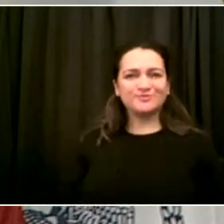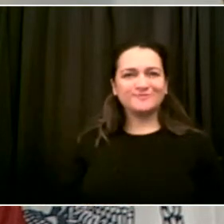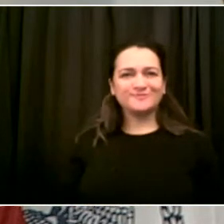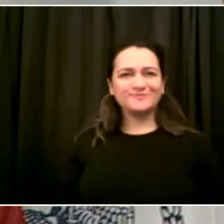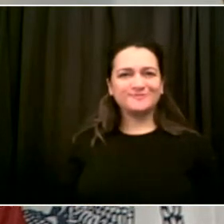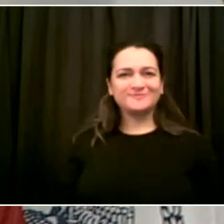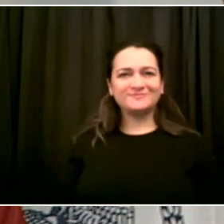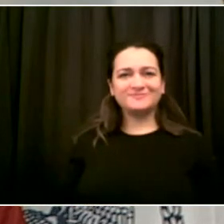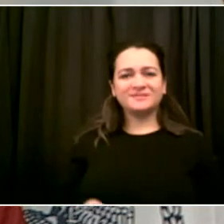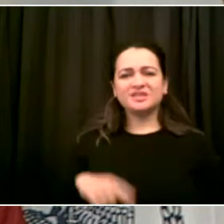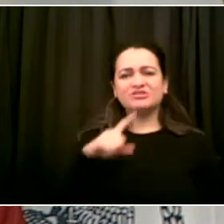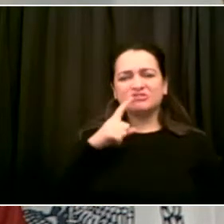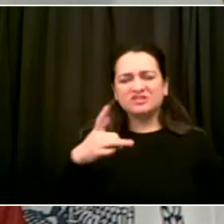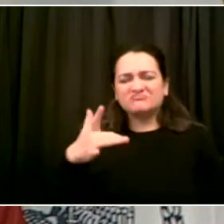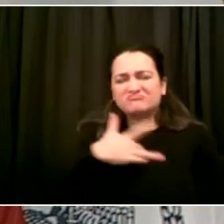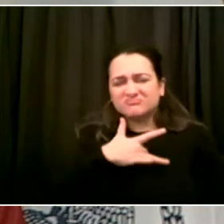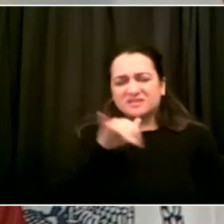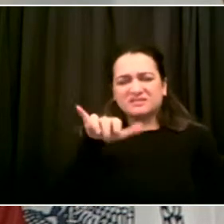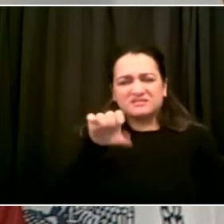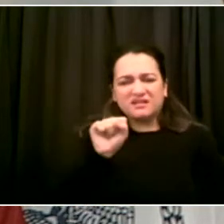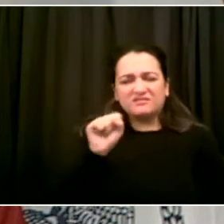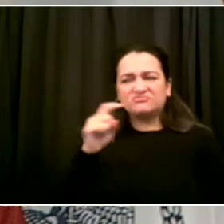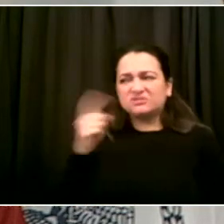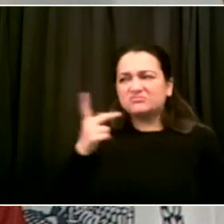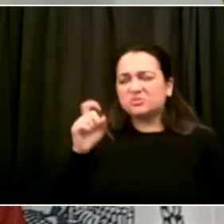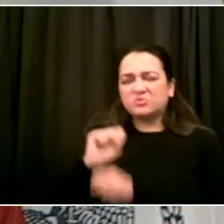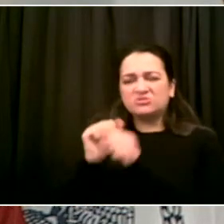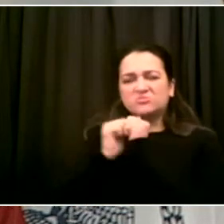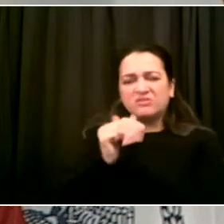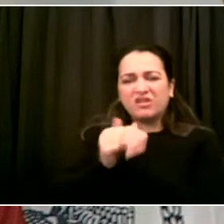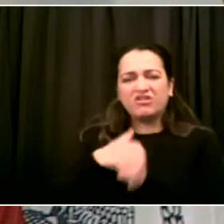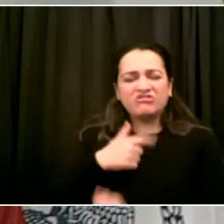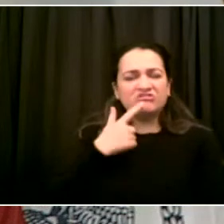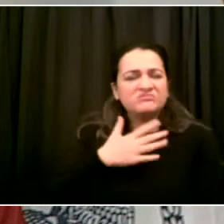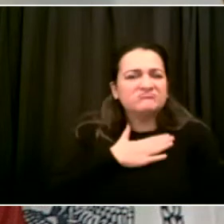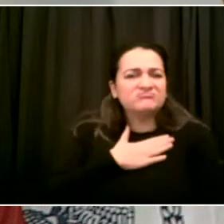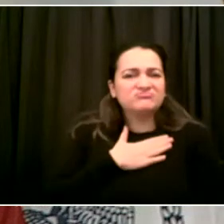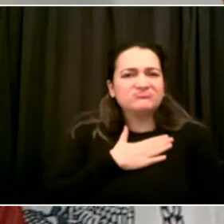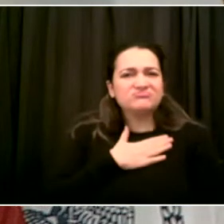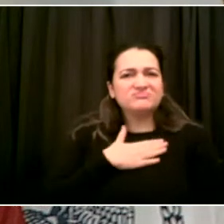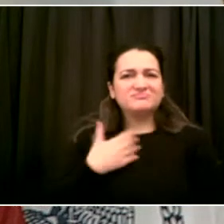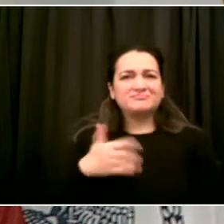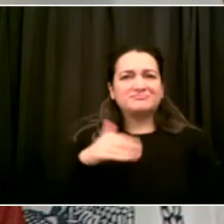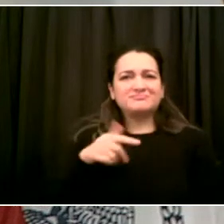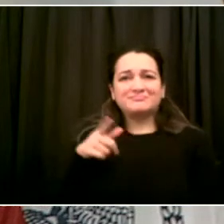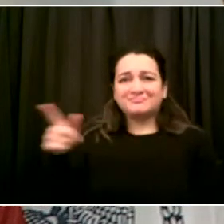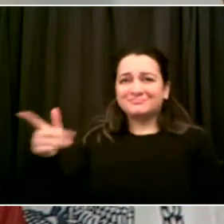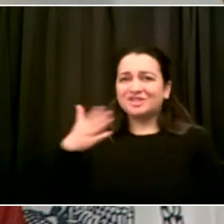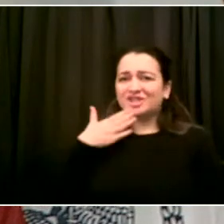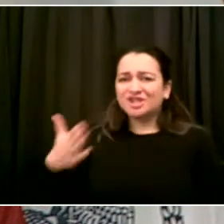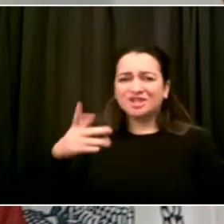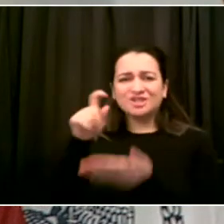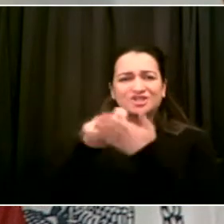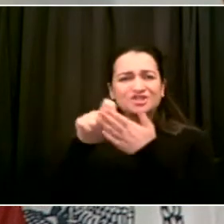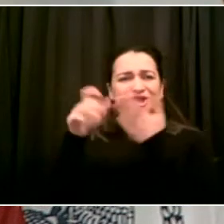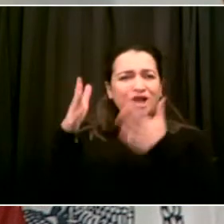PRPRIVILLEGE SERVVING IN N PUBLIC LIFE WITH YOU AND I MEAN IT, YOU ARE JUST AS GOOD AS IT GETS IN